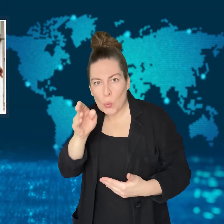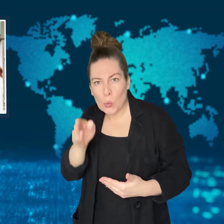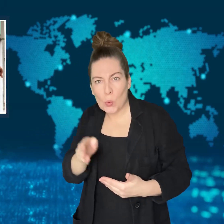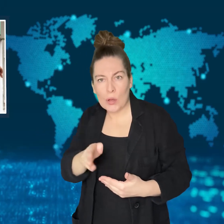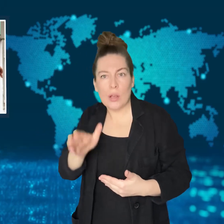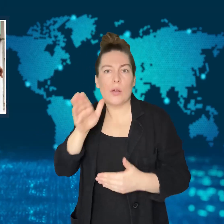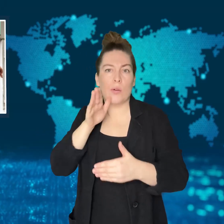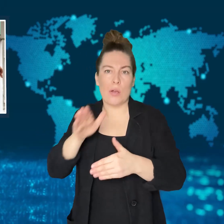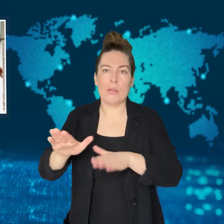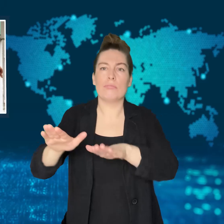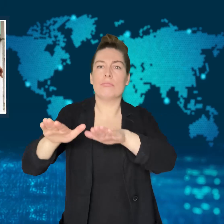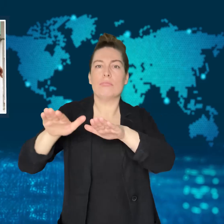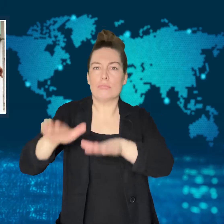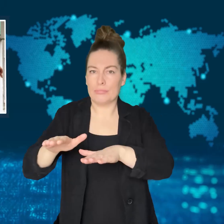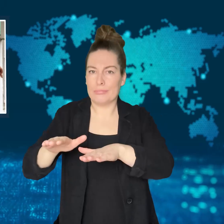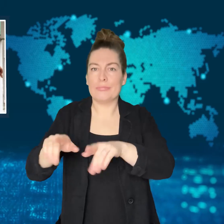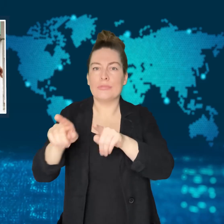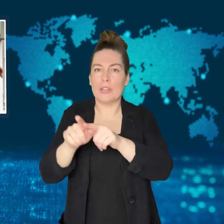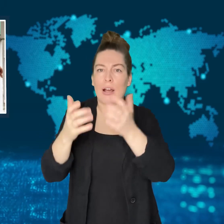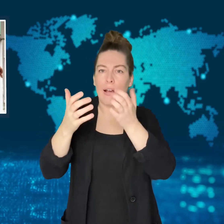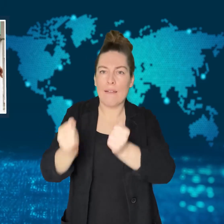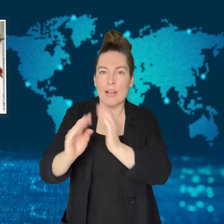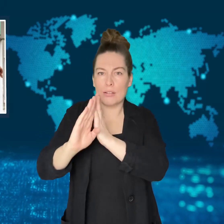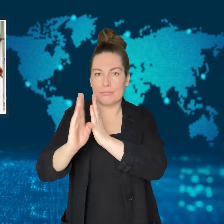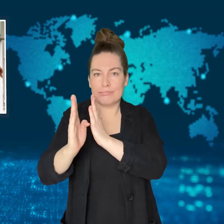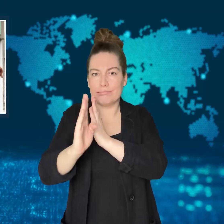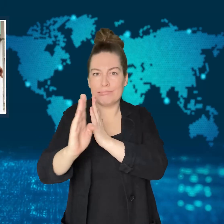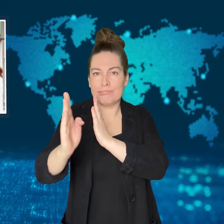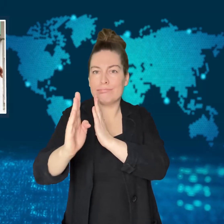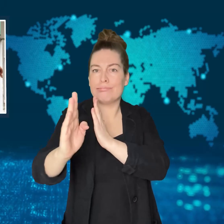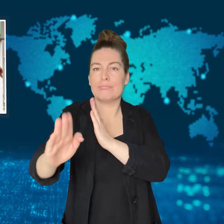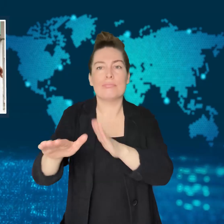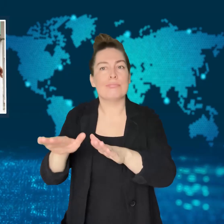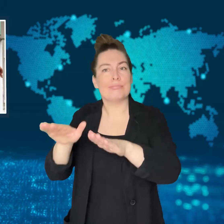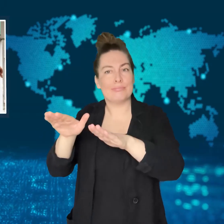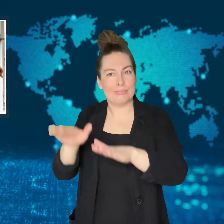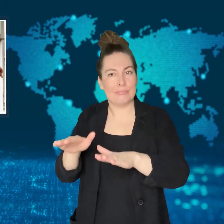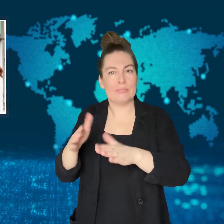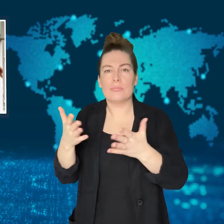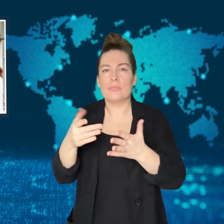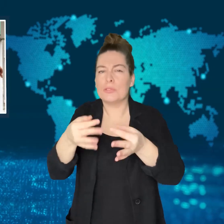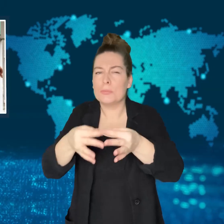borders with Israel as well.